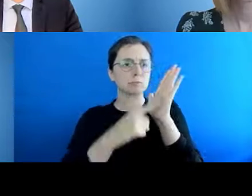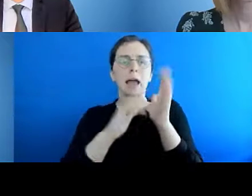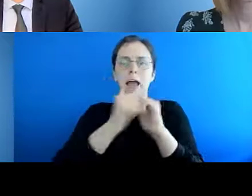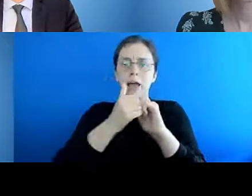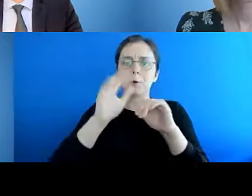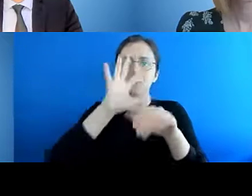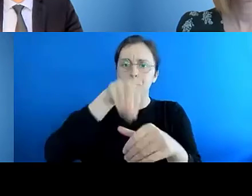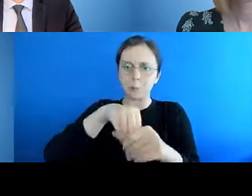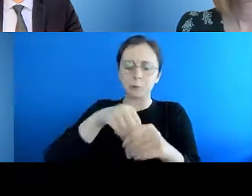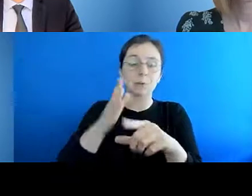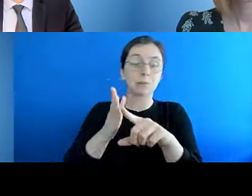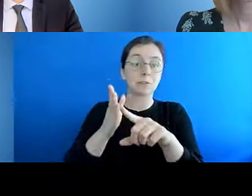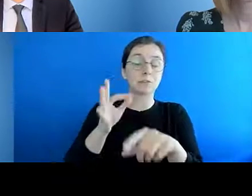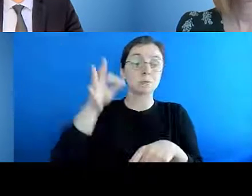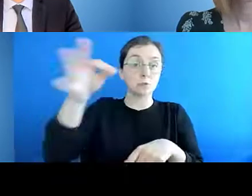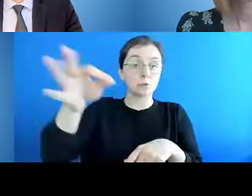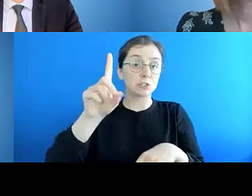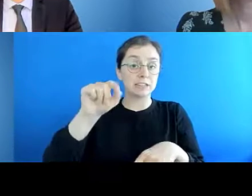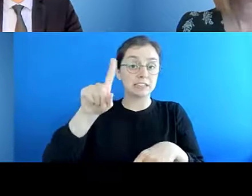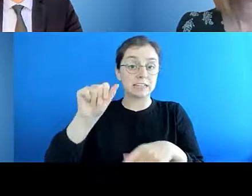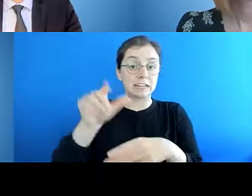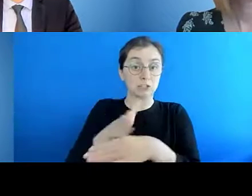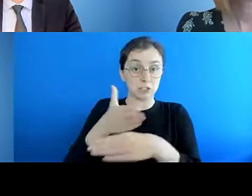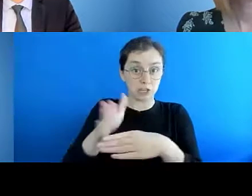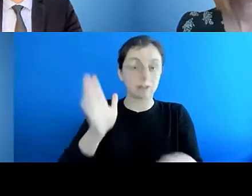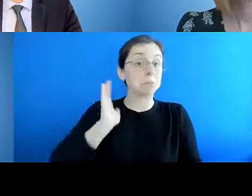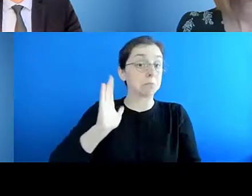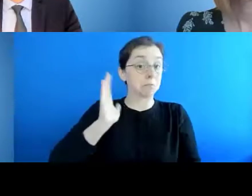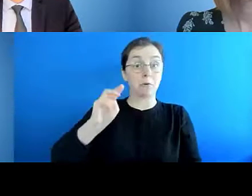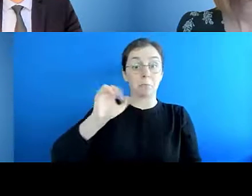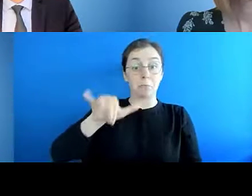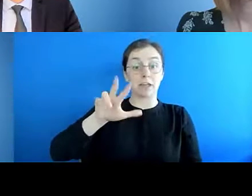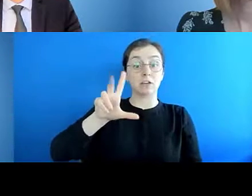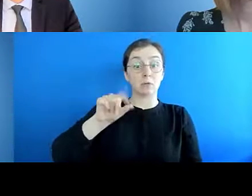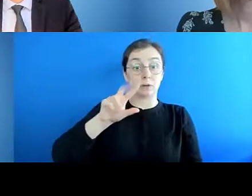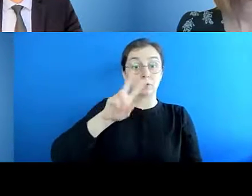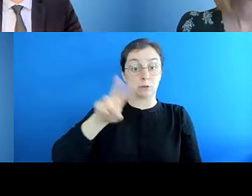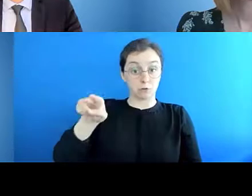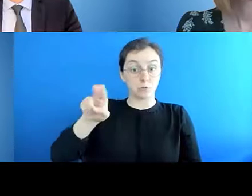and NIH issued in May 2022 some sample informed-consent language